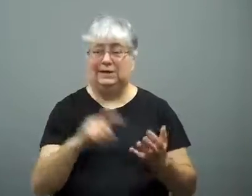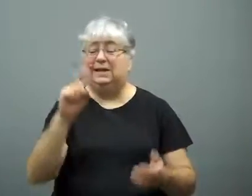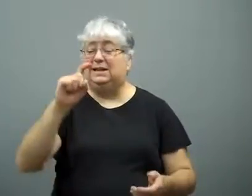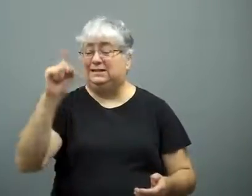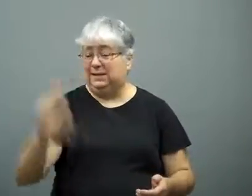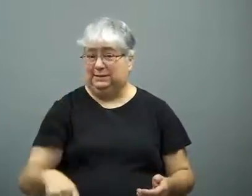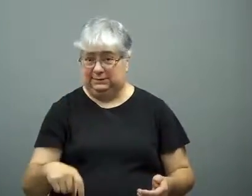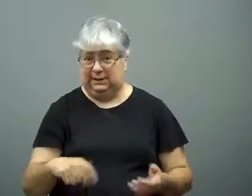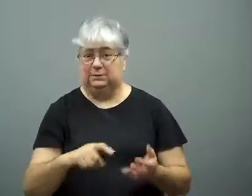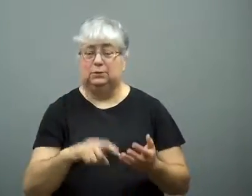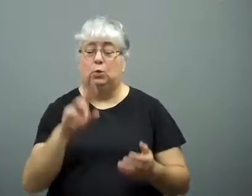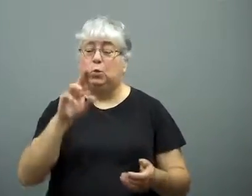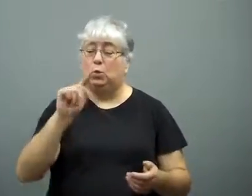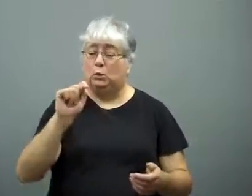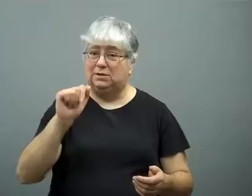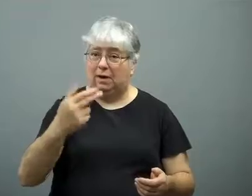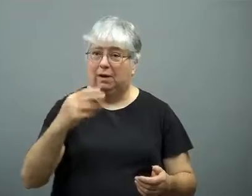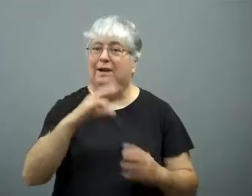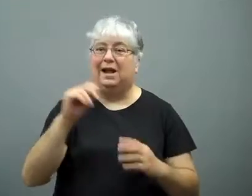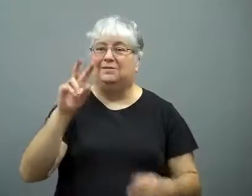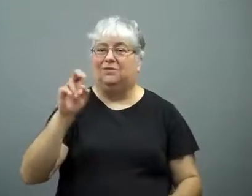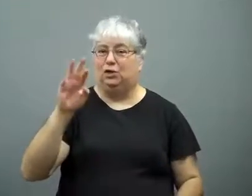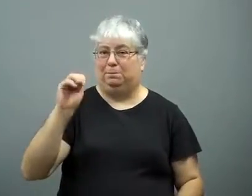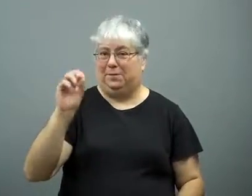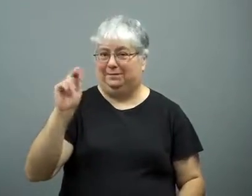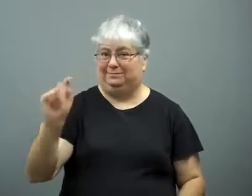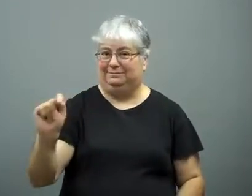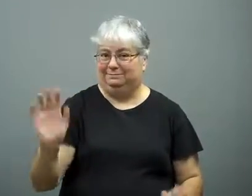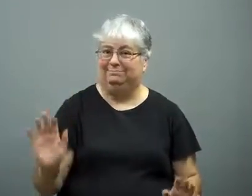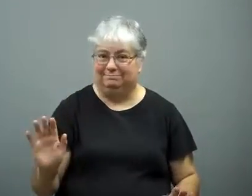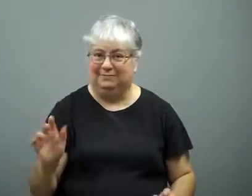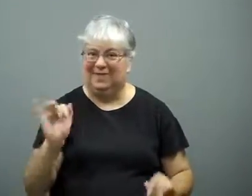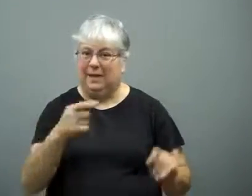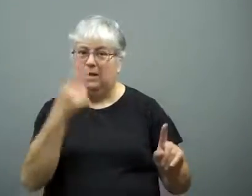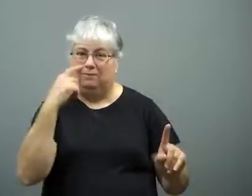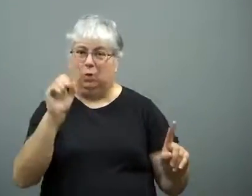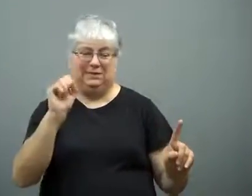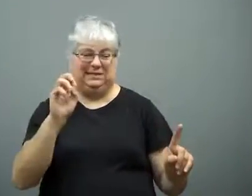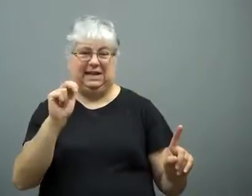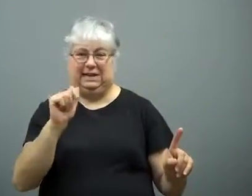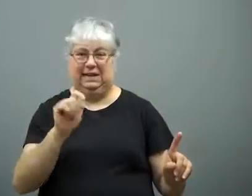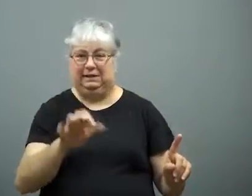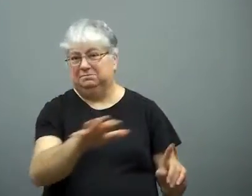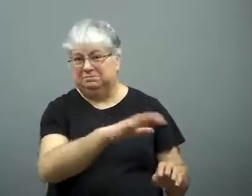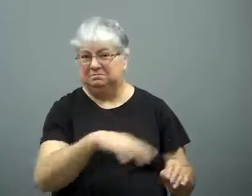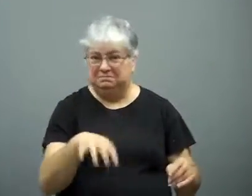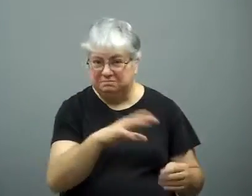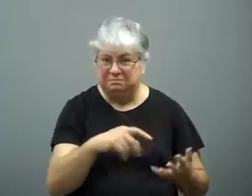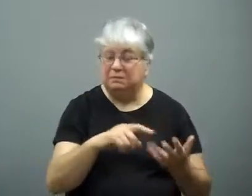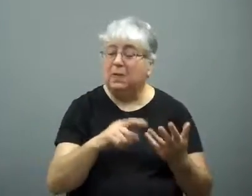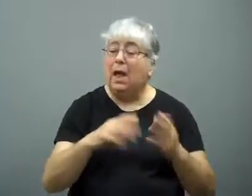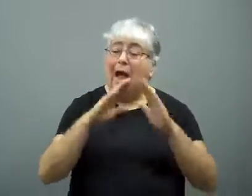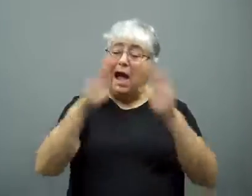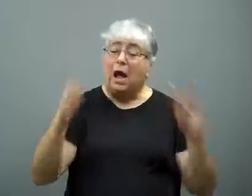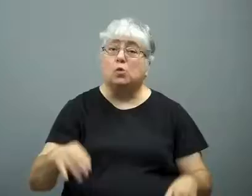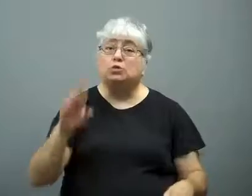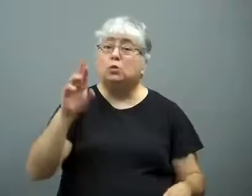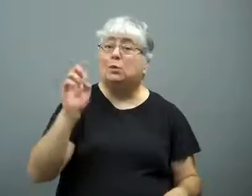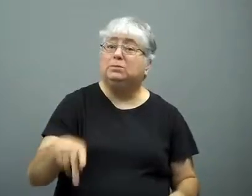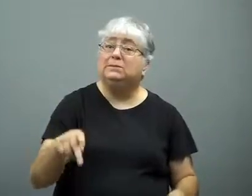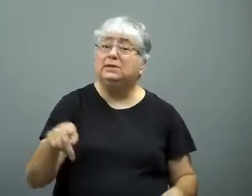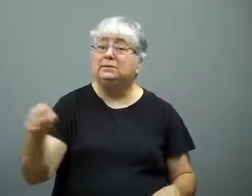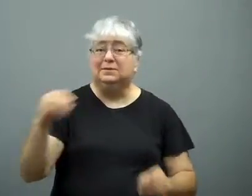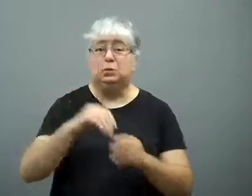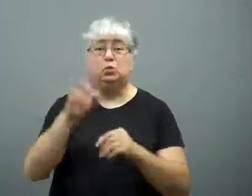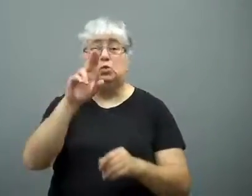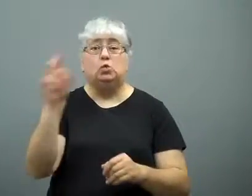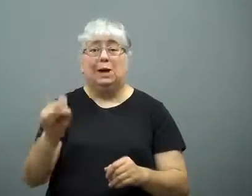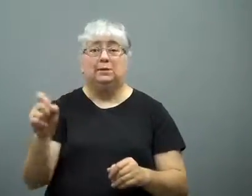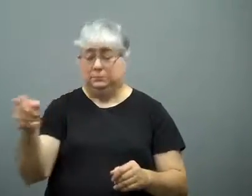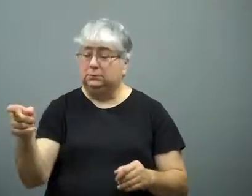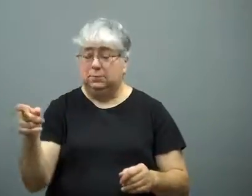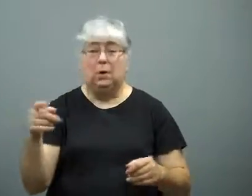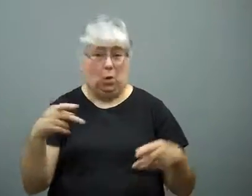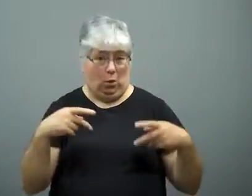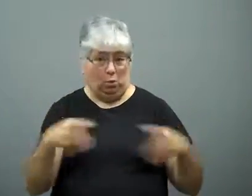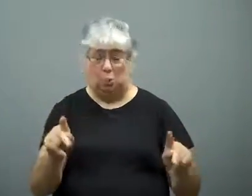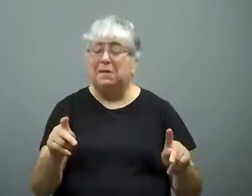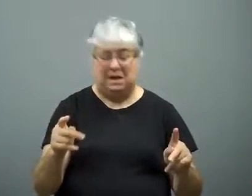Texas, Utah and Vermont. That's for their Senates.